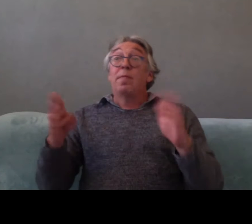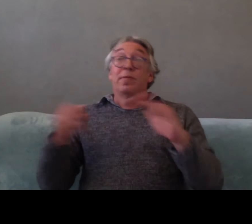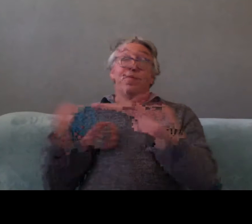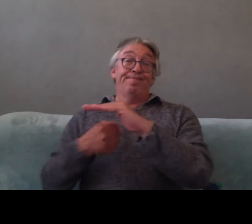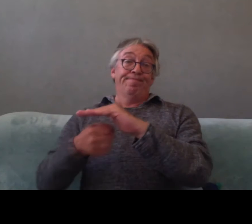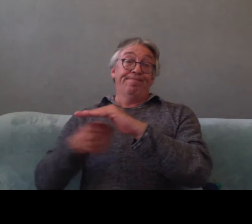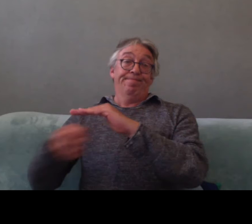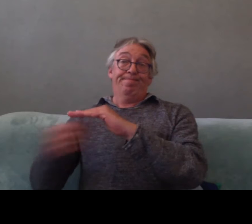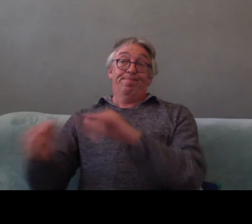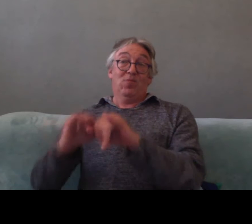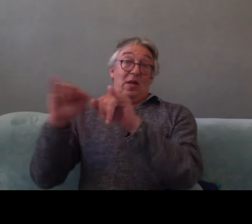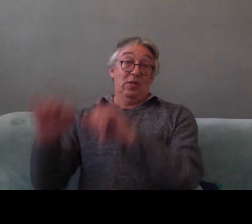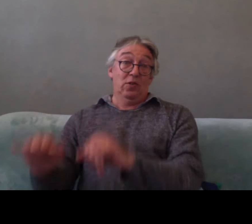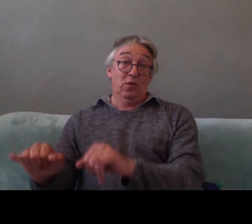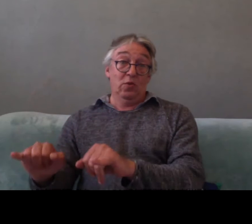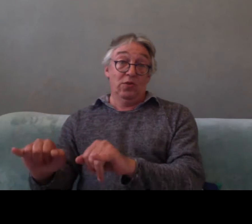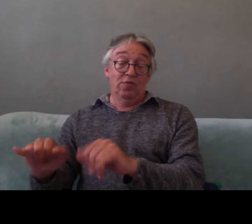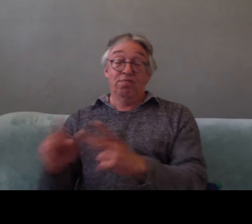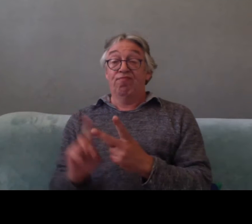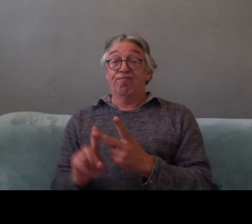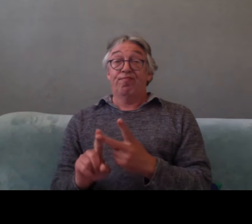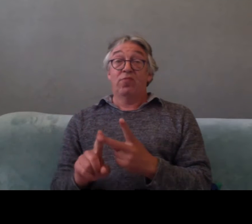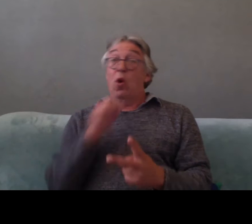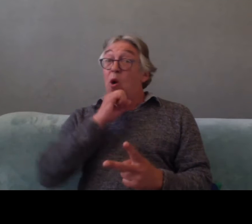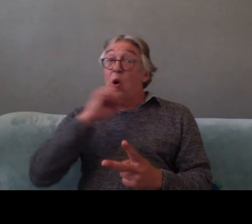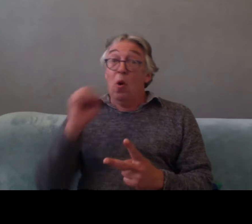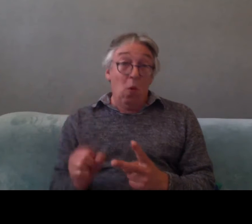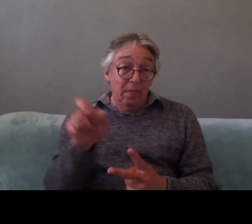elderly people, persons with disabilities,